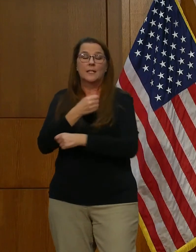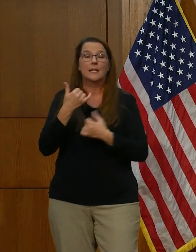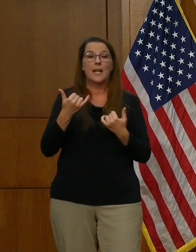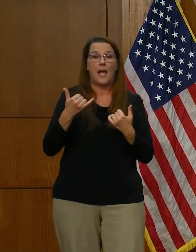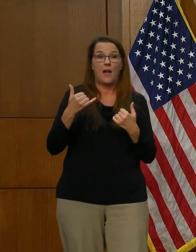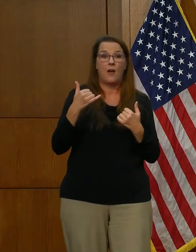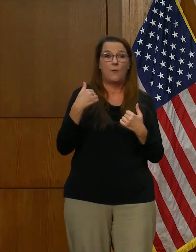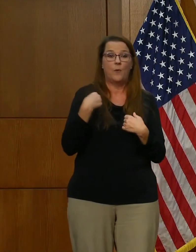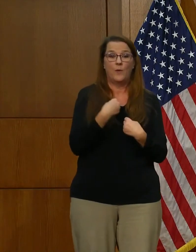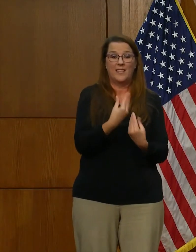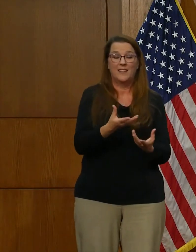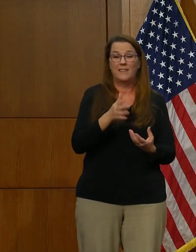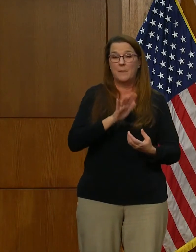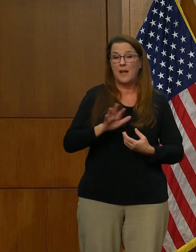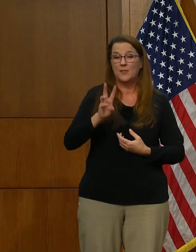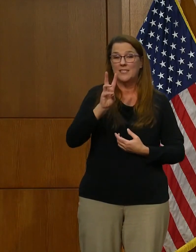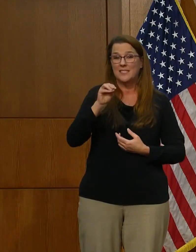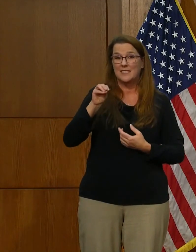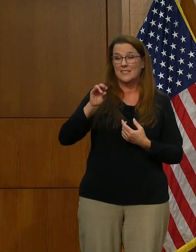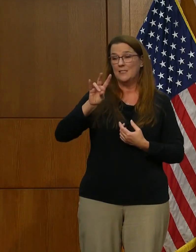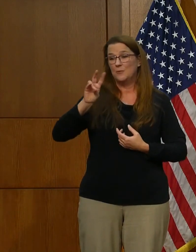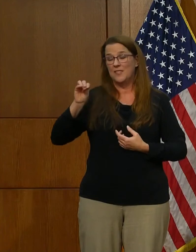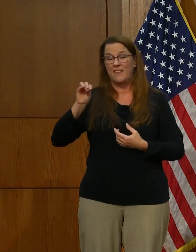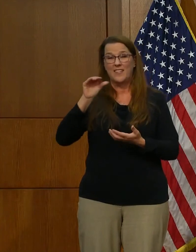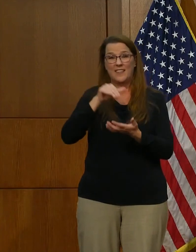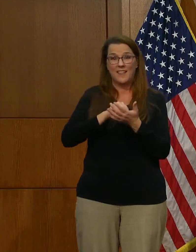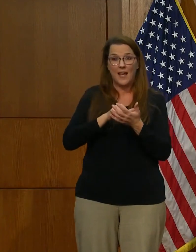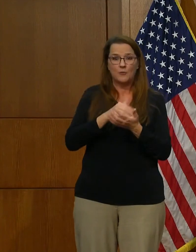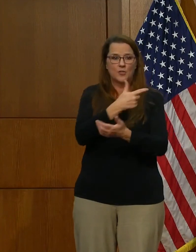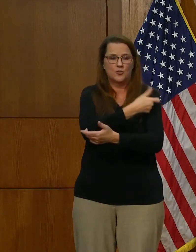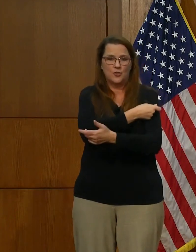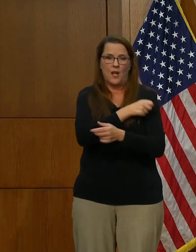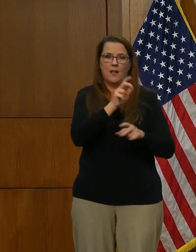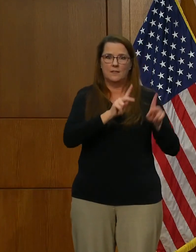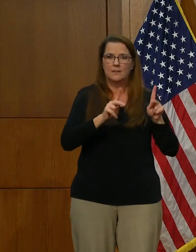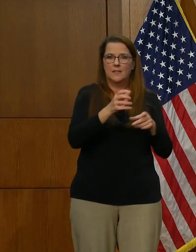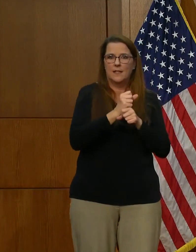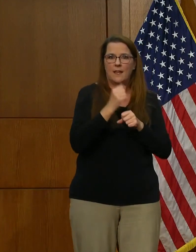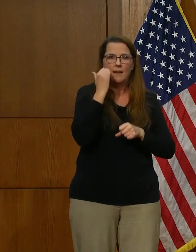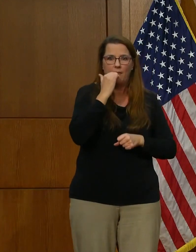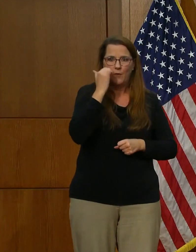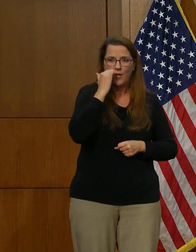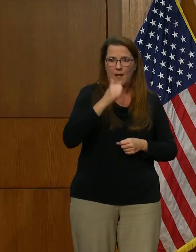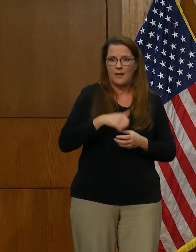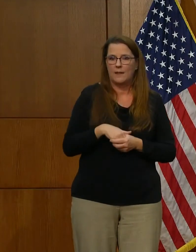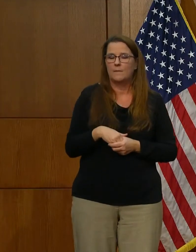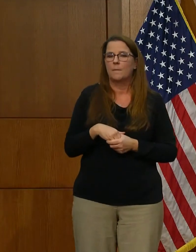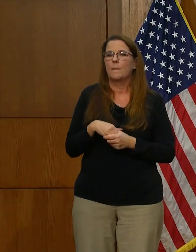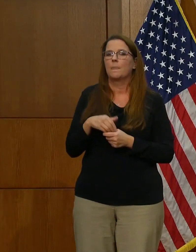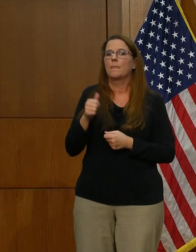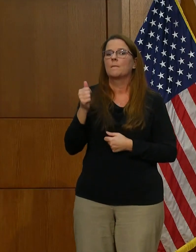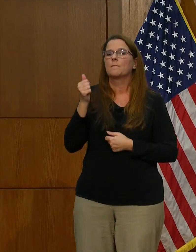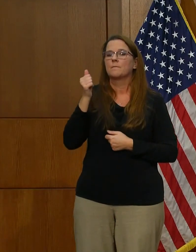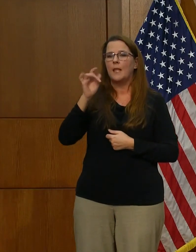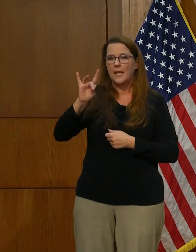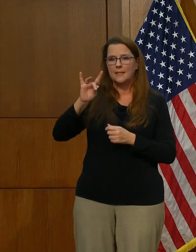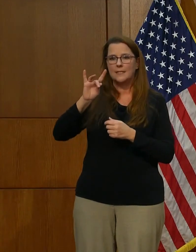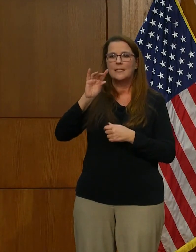WE'VE ADMINISTERED MORE THAN 60